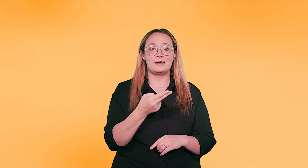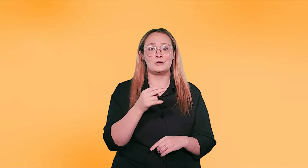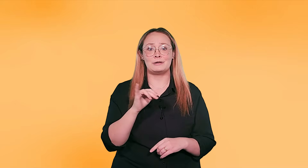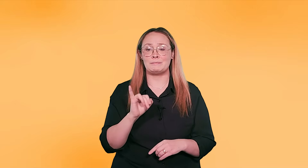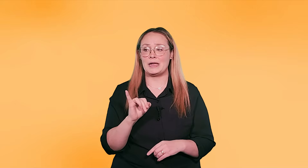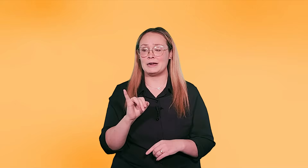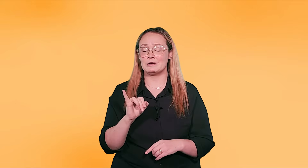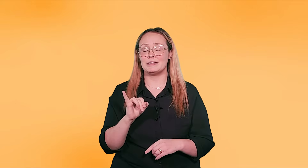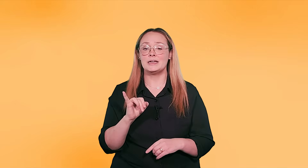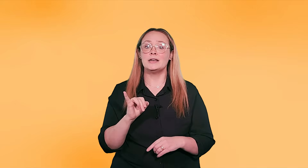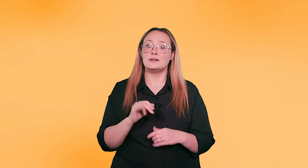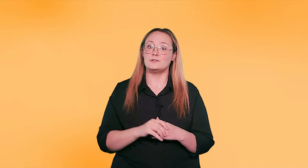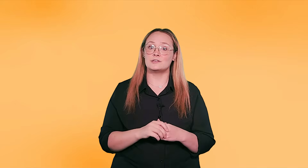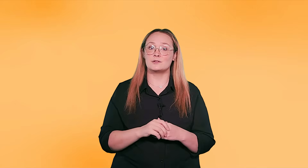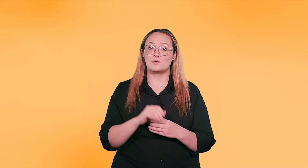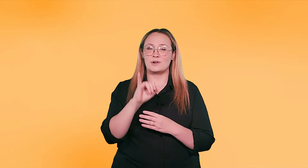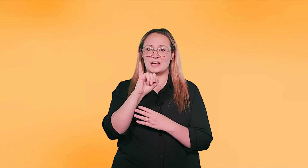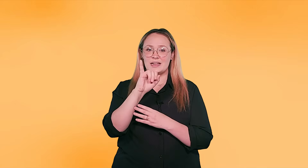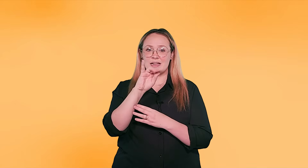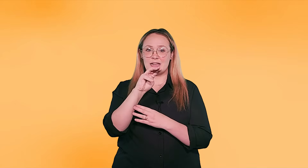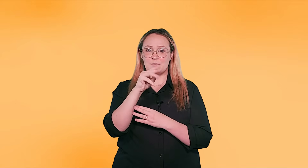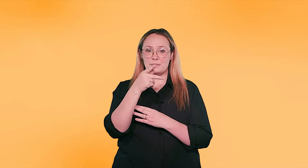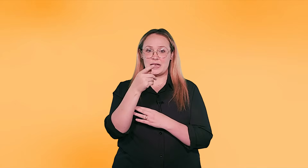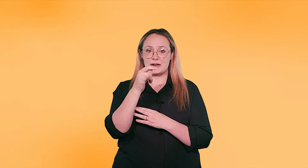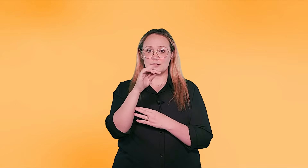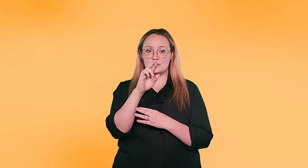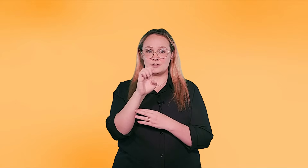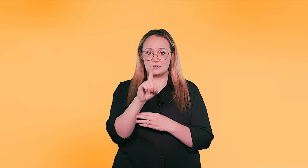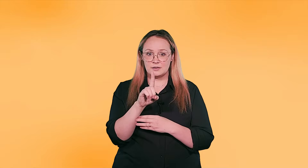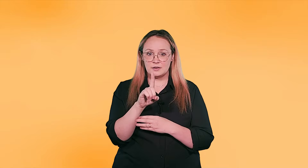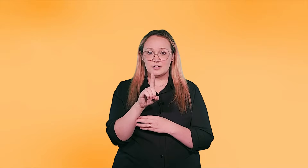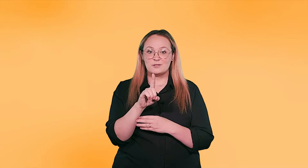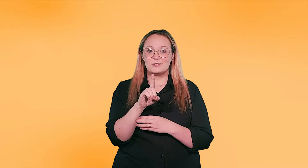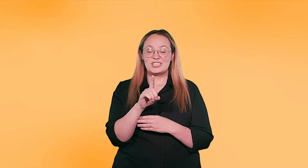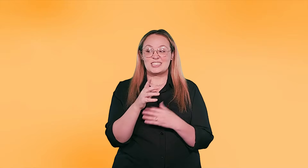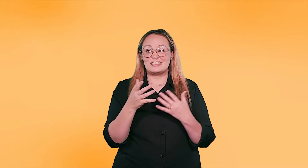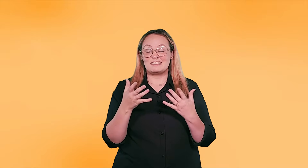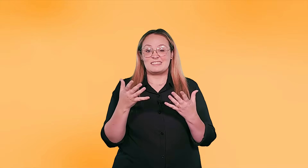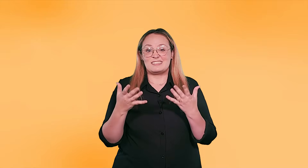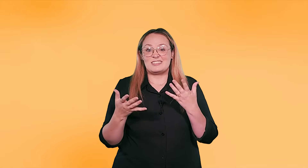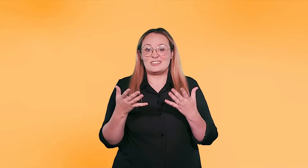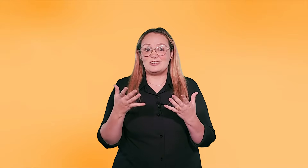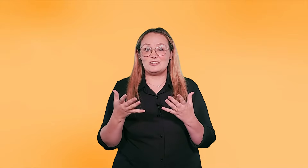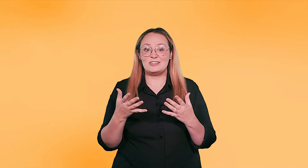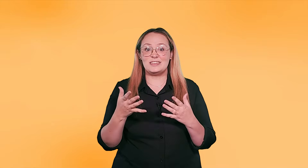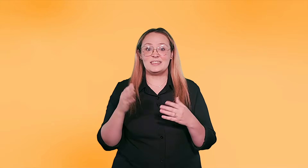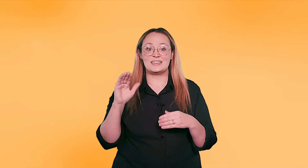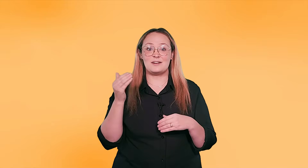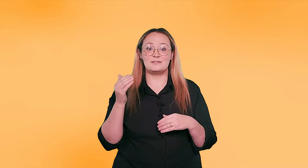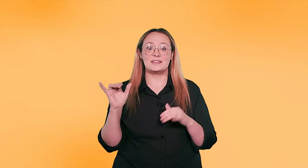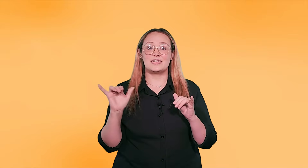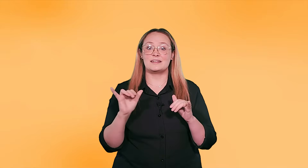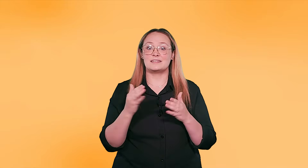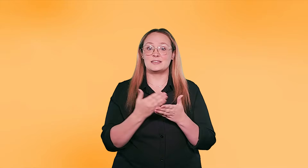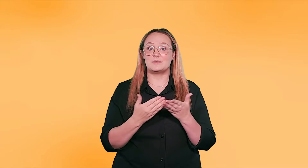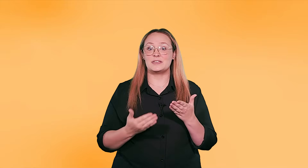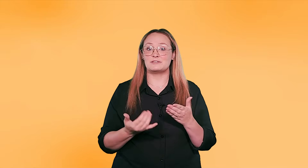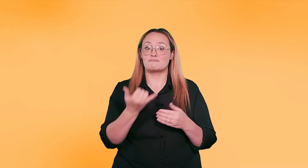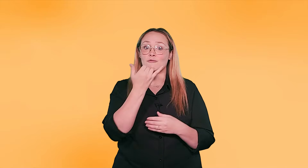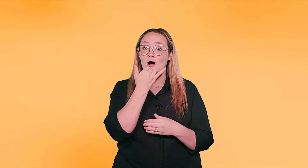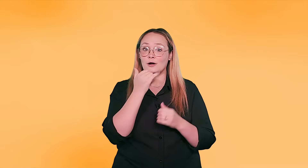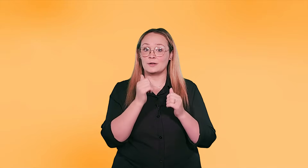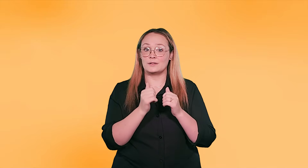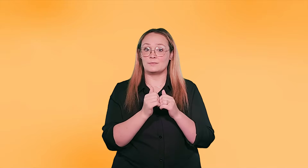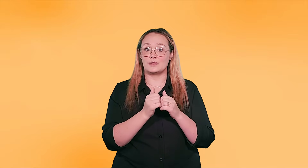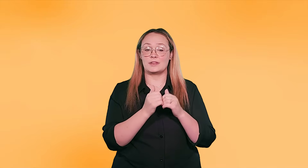'Hearing impaired' uses the word 'impaired,' which could sound like something is wrong with